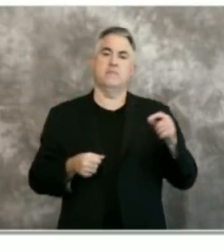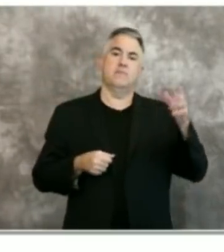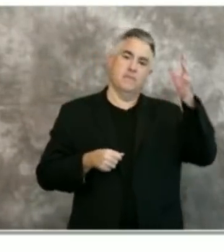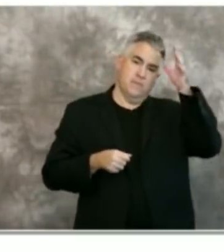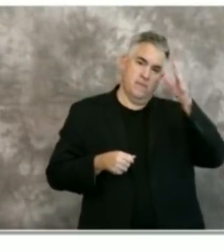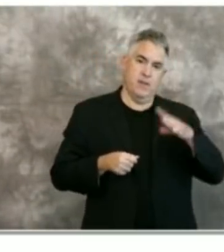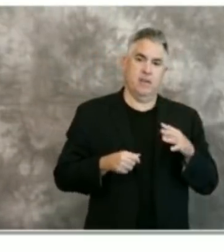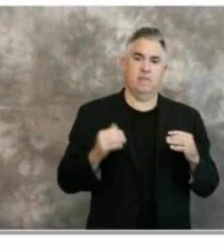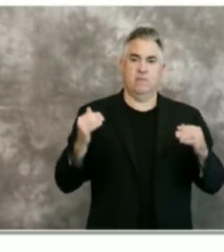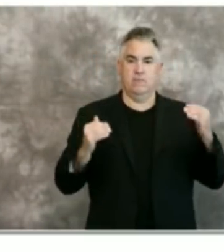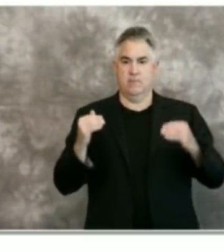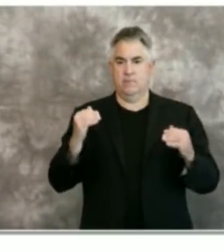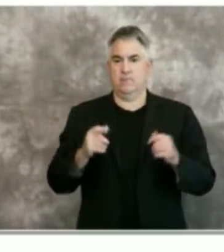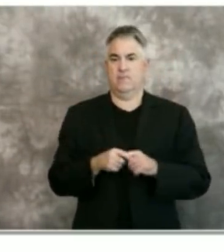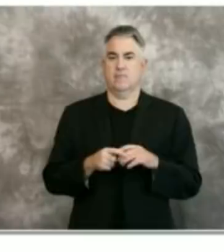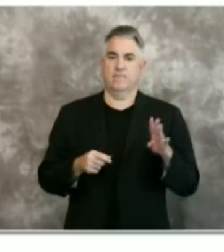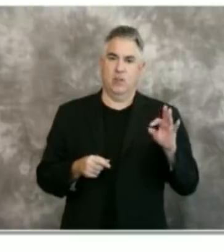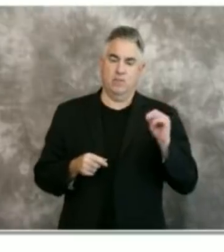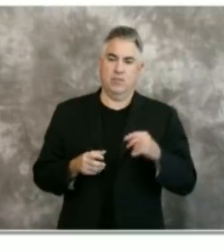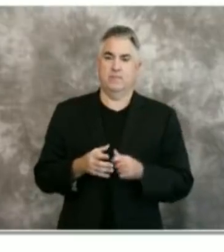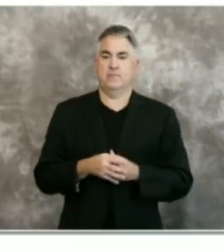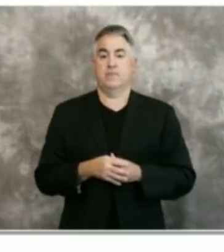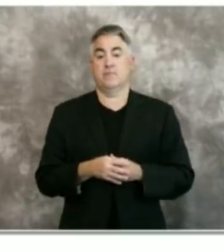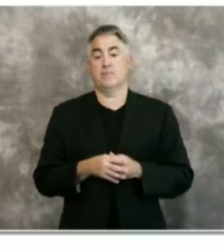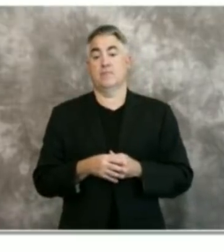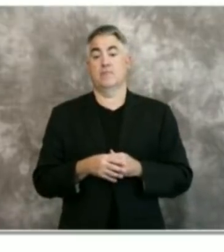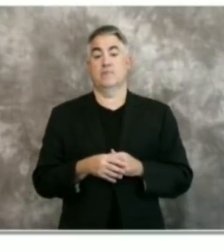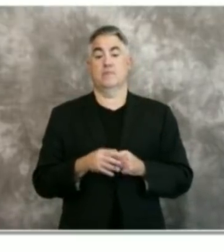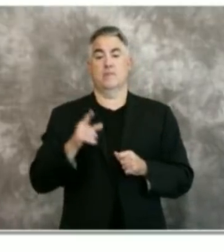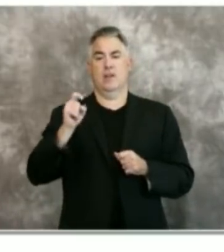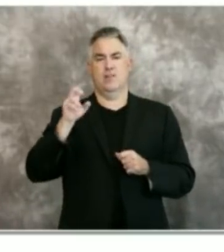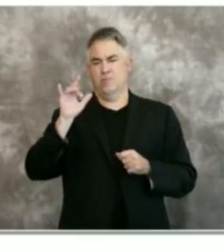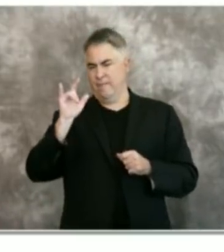MONTHS. 8,652 ARE 51% OF OUR